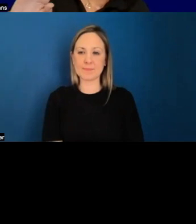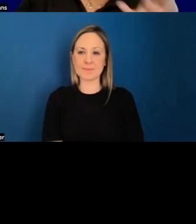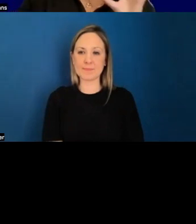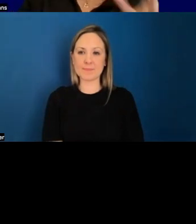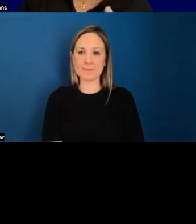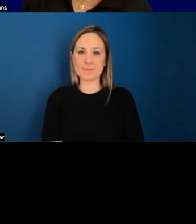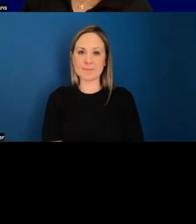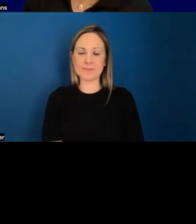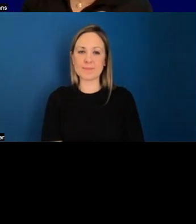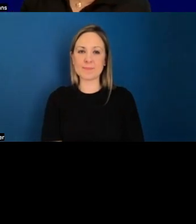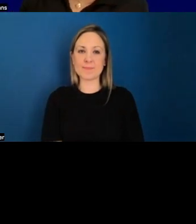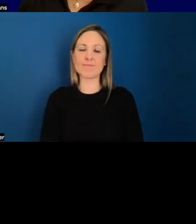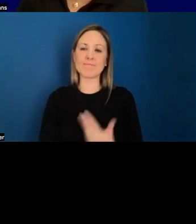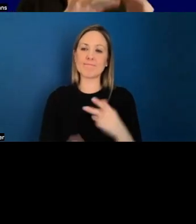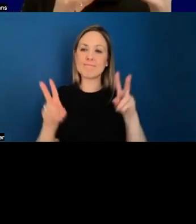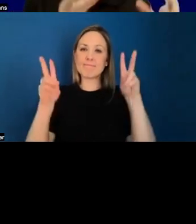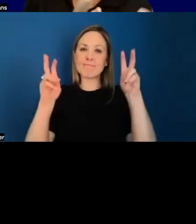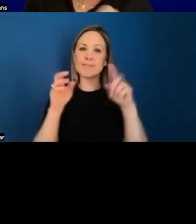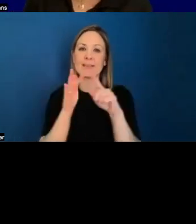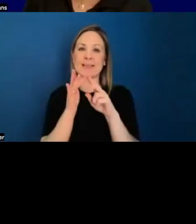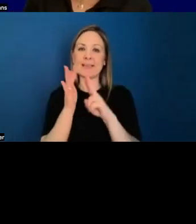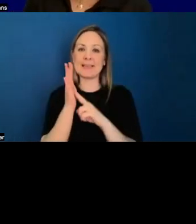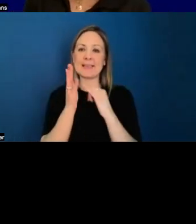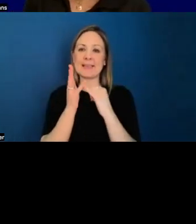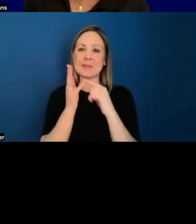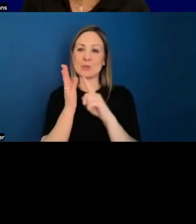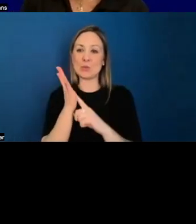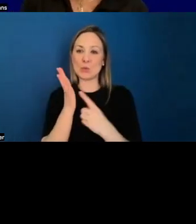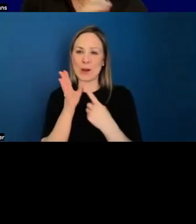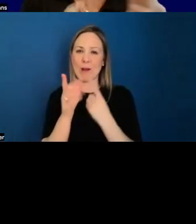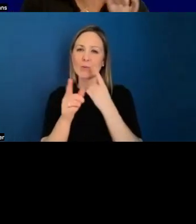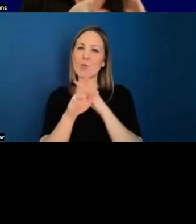We are using the terms insula when we're talking about this cortex, but within the